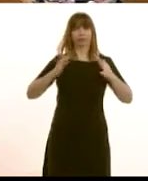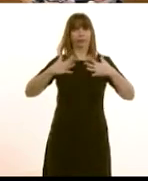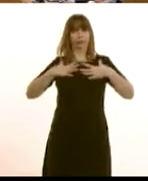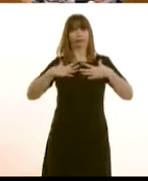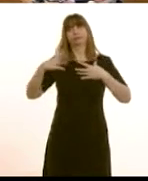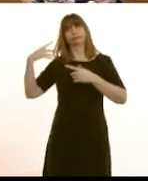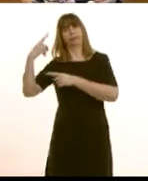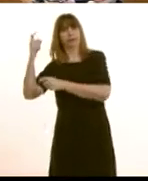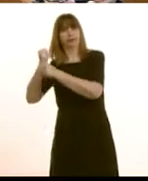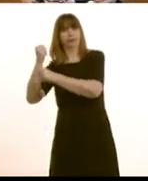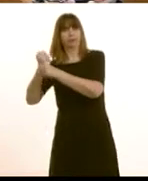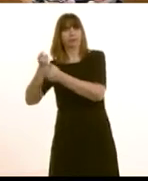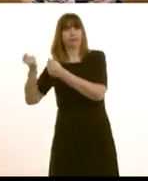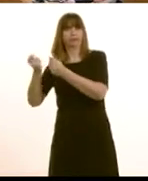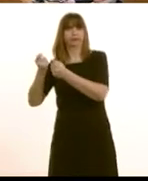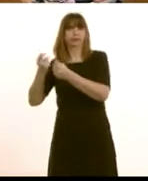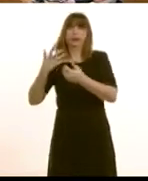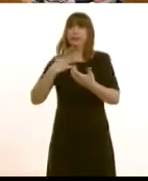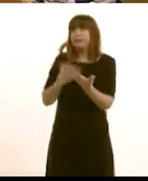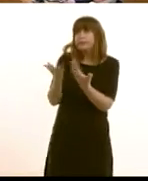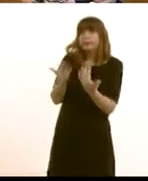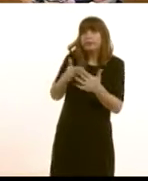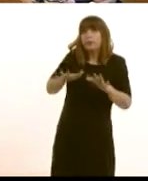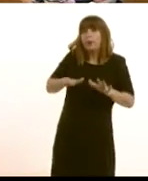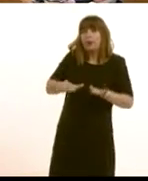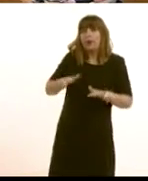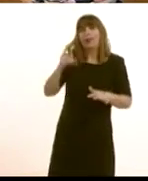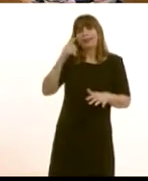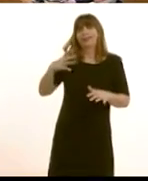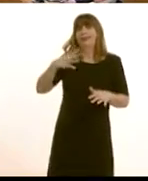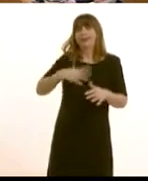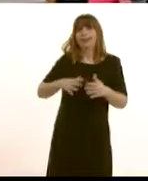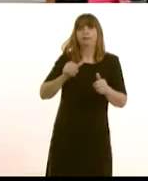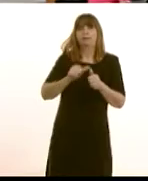conditions, leadershipóI think we could deliver a more comprehensive package, even on top